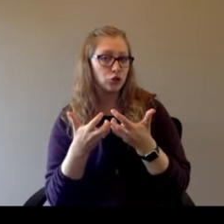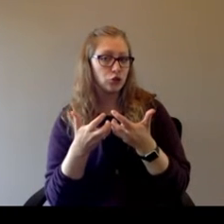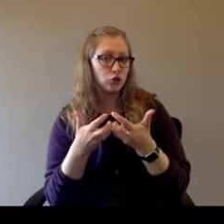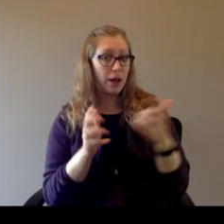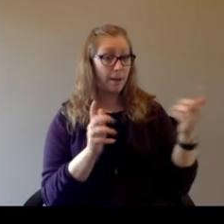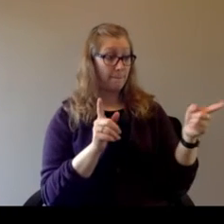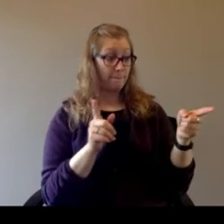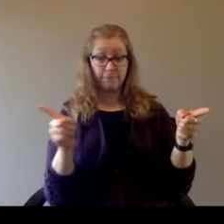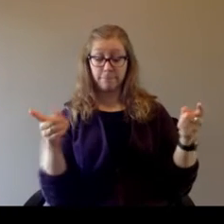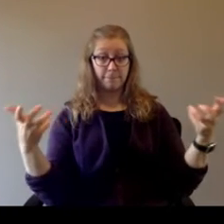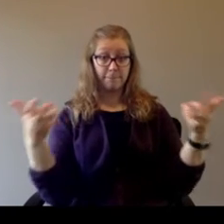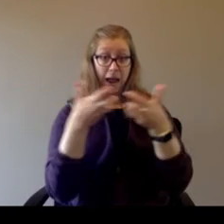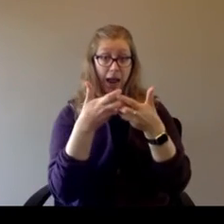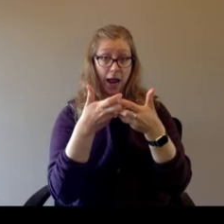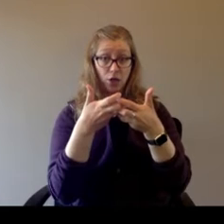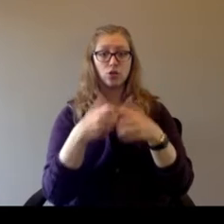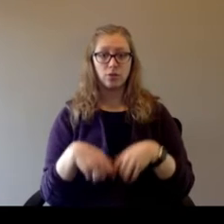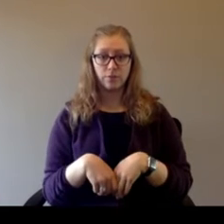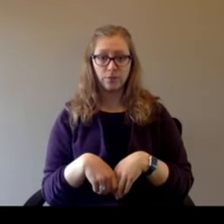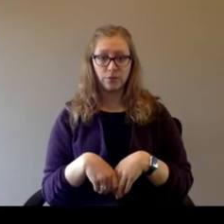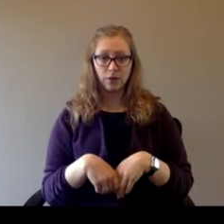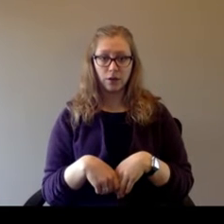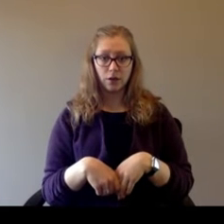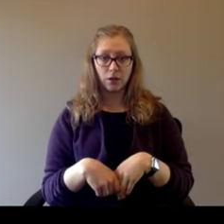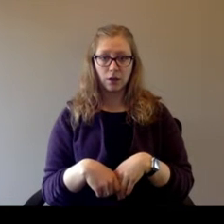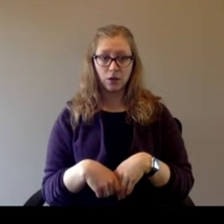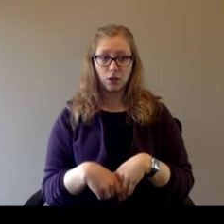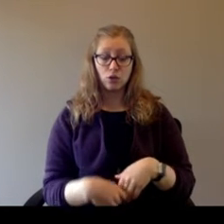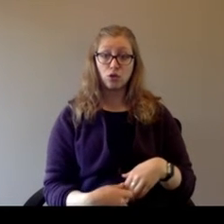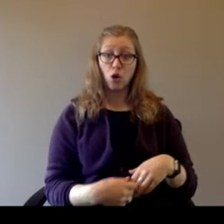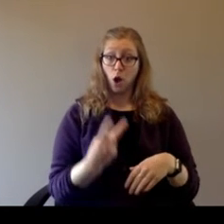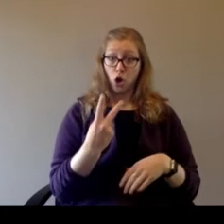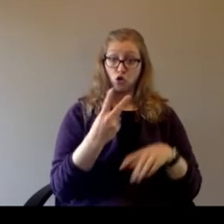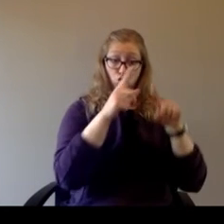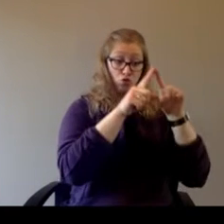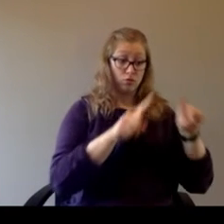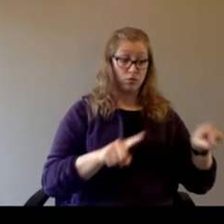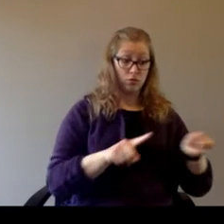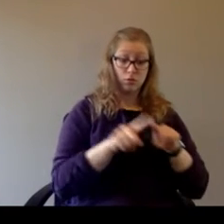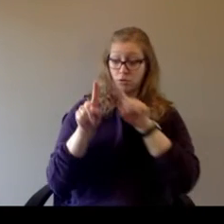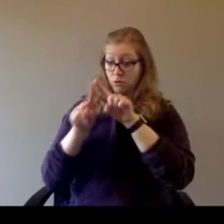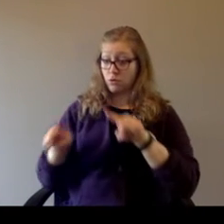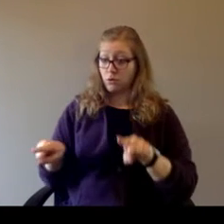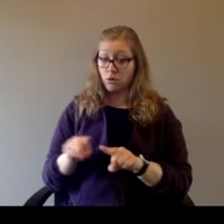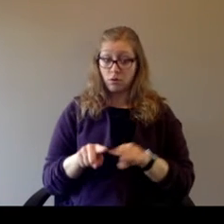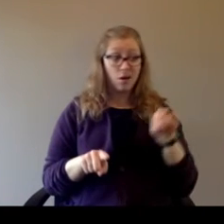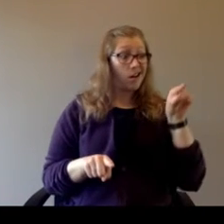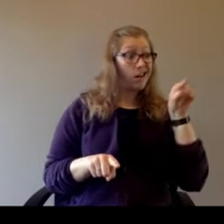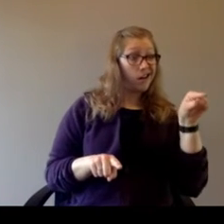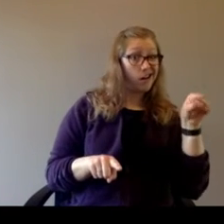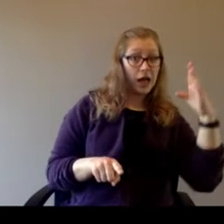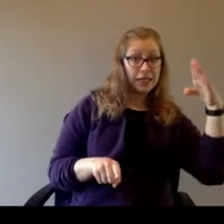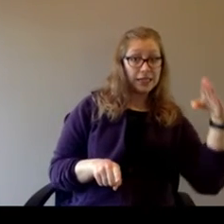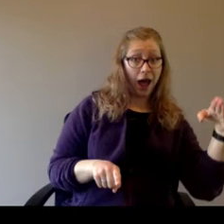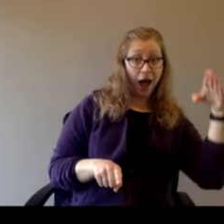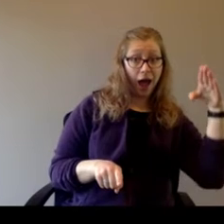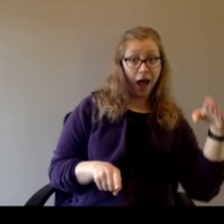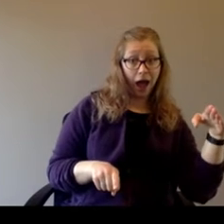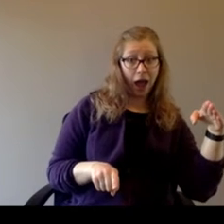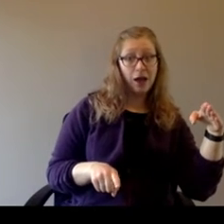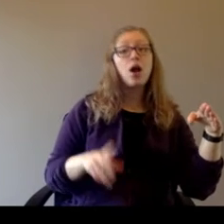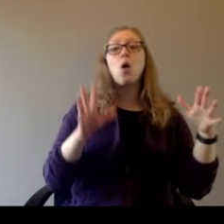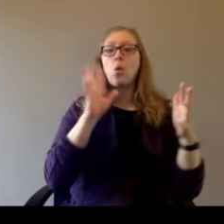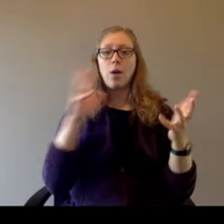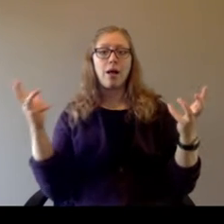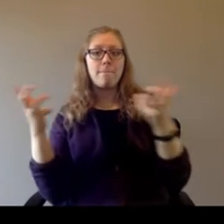So each side and in one figure is going to match, or correspond, to another side in the other figure.